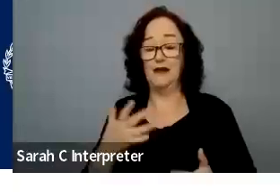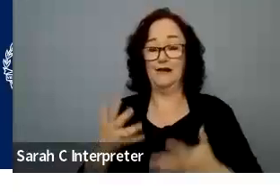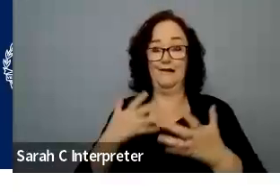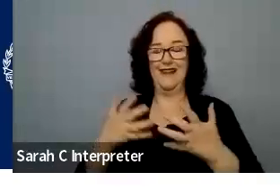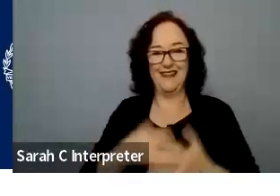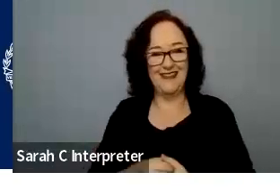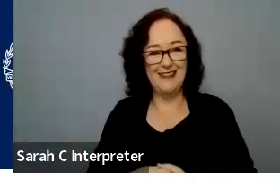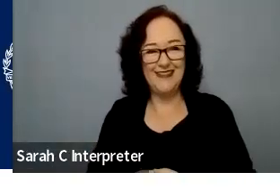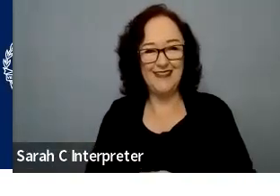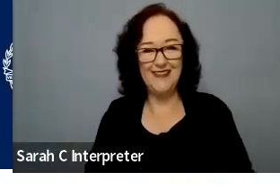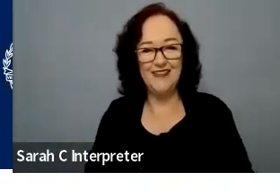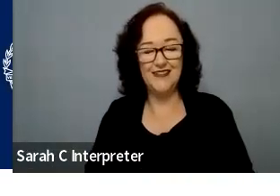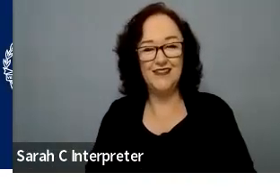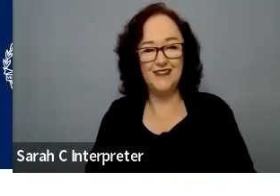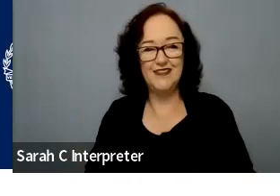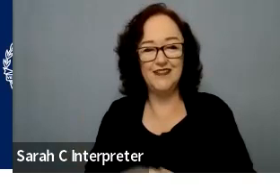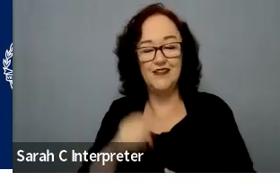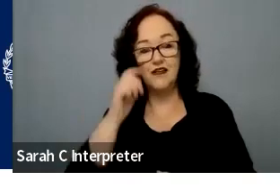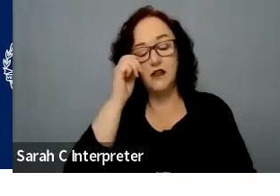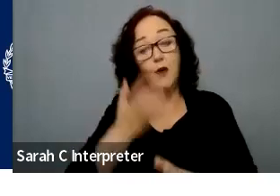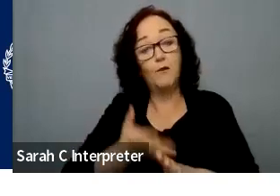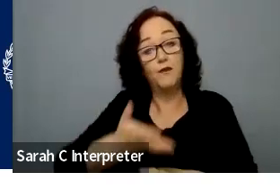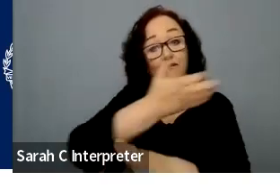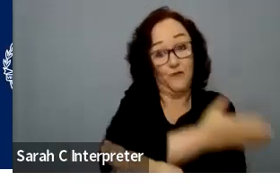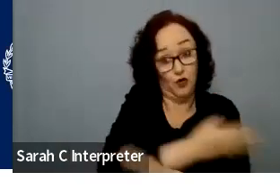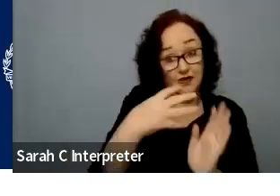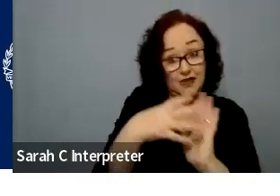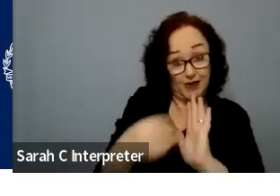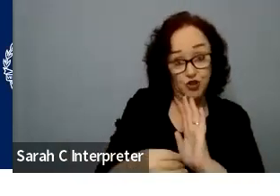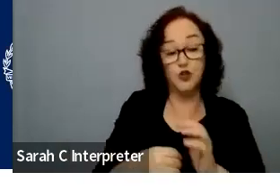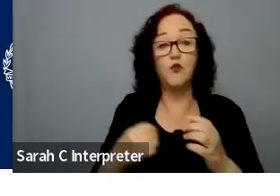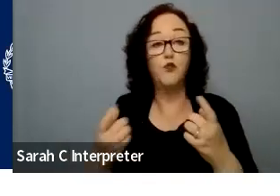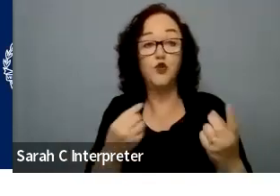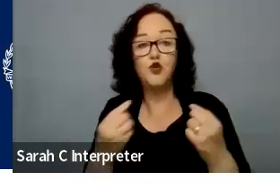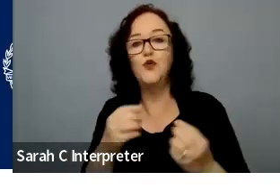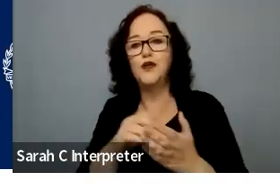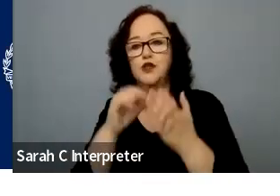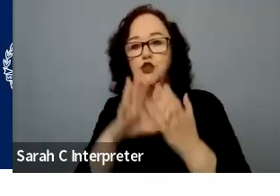So, before the simulation we sent the students, and I'll tell you who the students are shortly, a